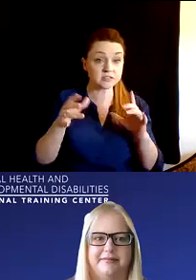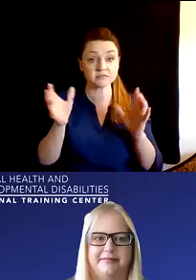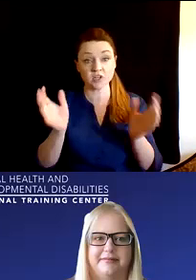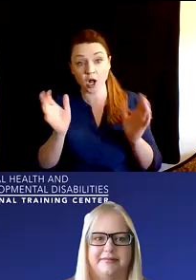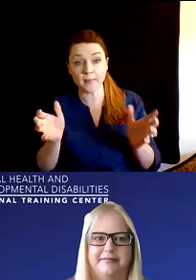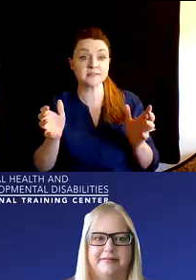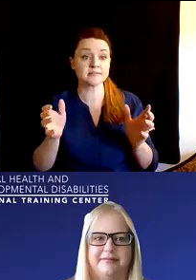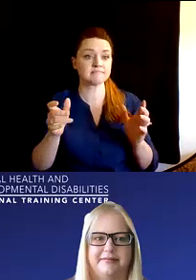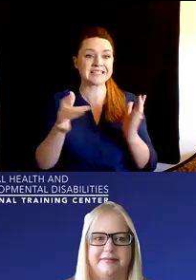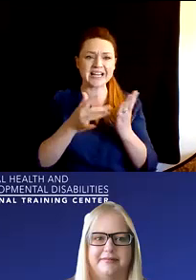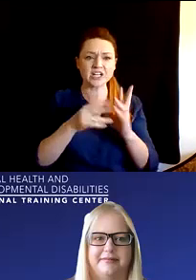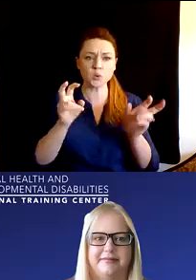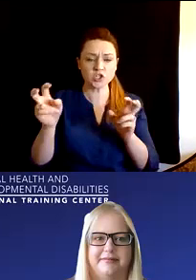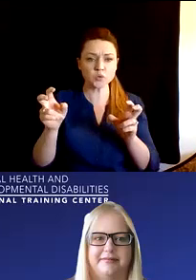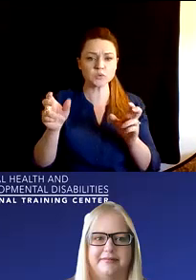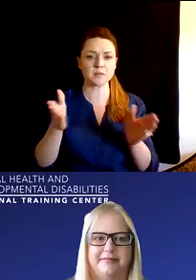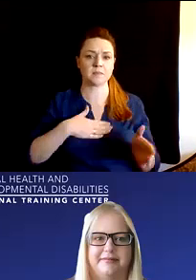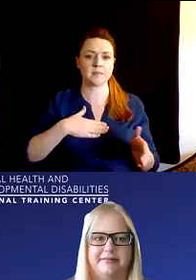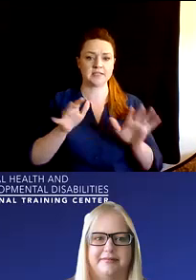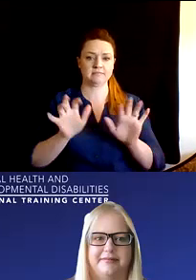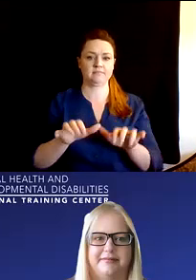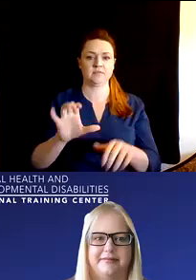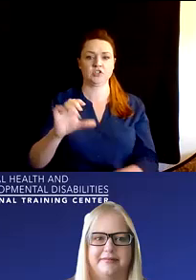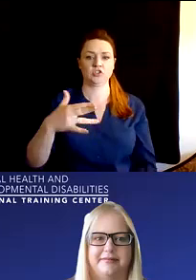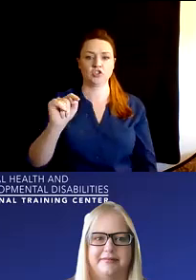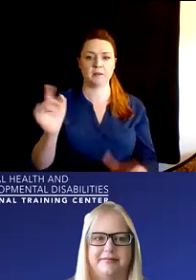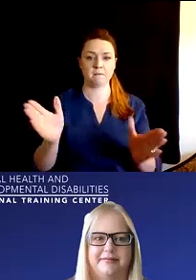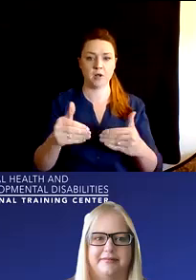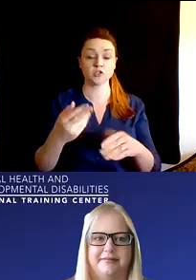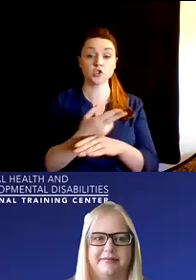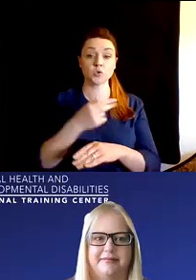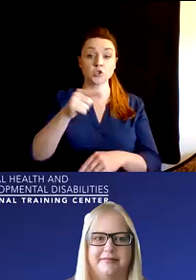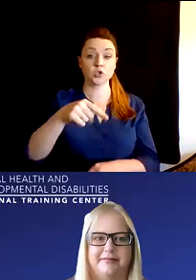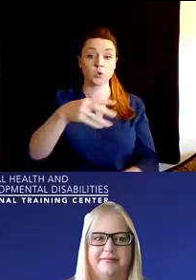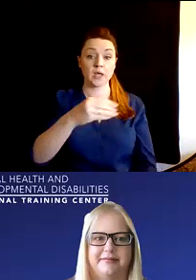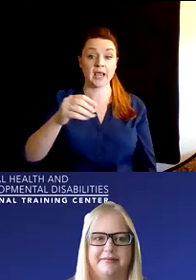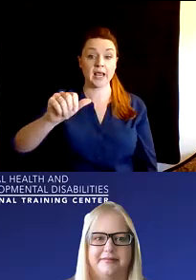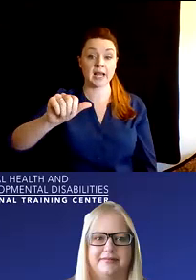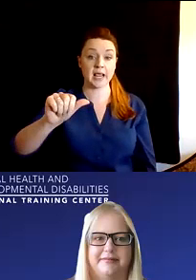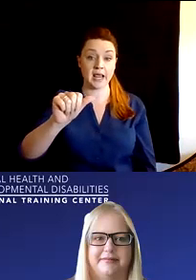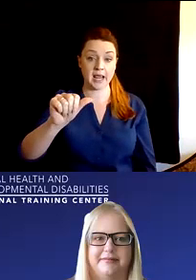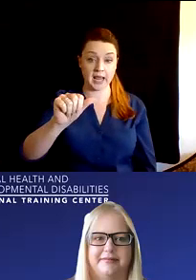and we will do our best to assist you. Please use the Q&A to submit questions to our presenter.